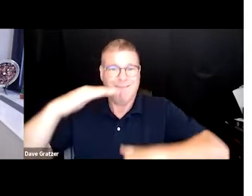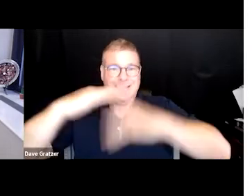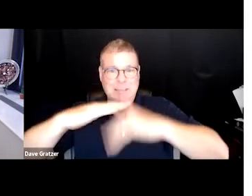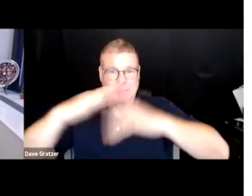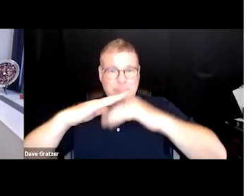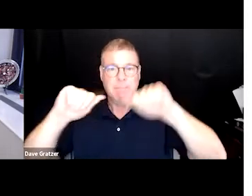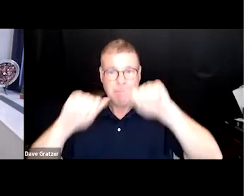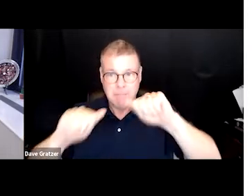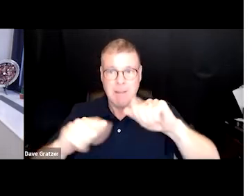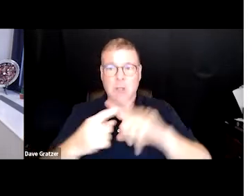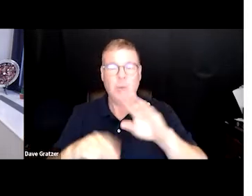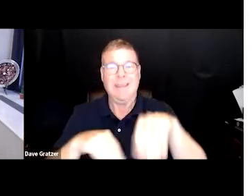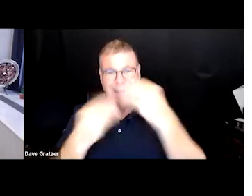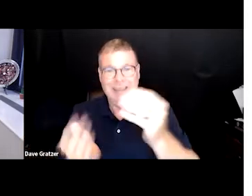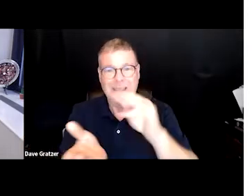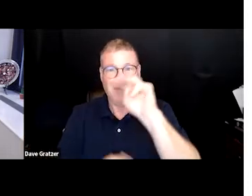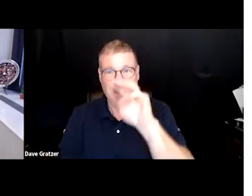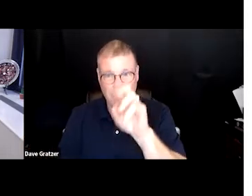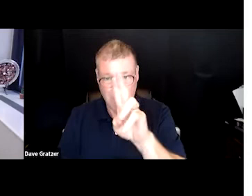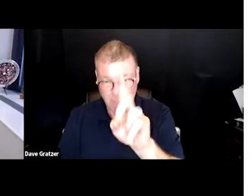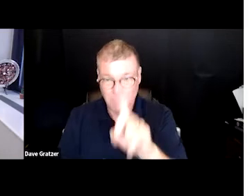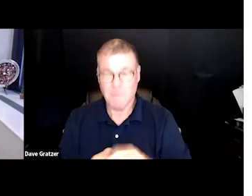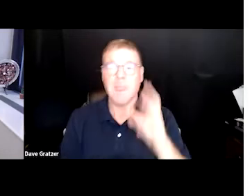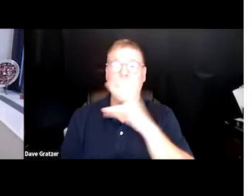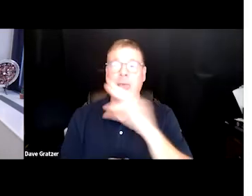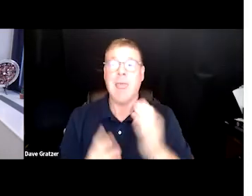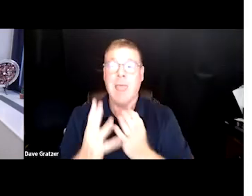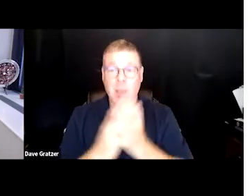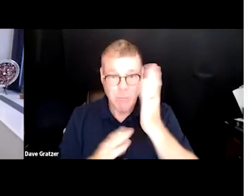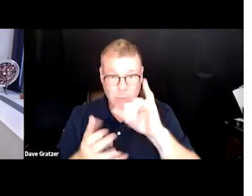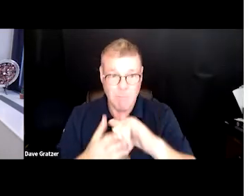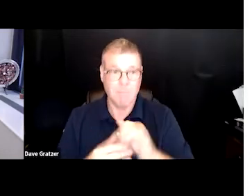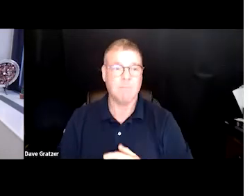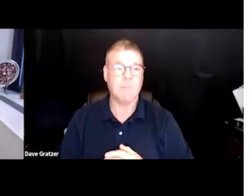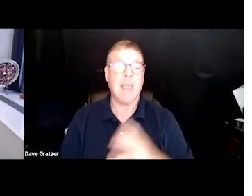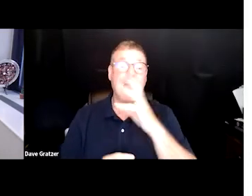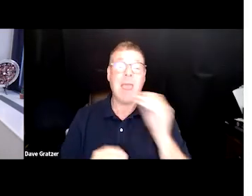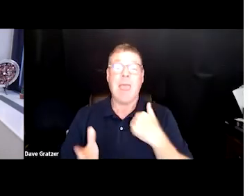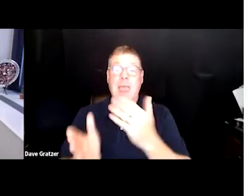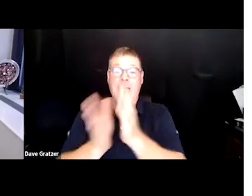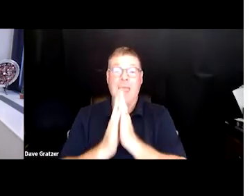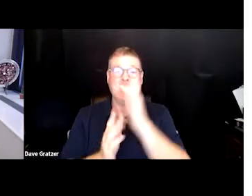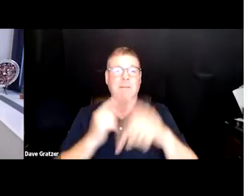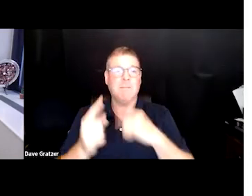were for delivering medication treatment, kind of throughout this implementation process. We asked about what primary challenges